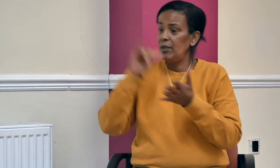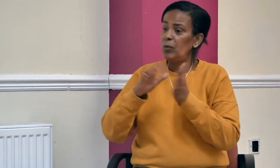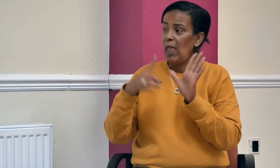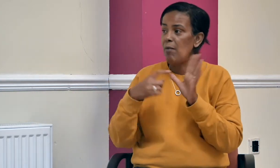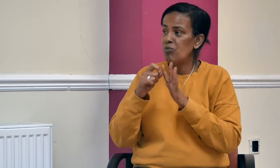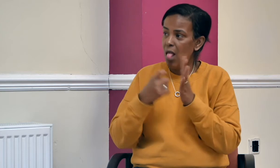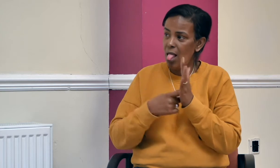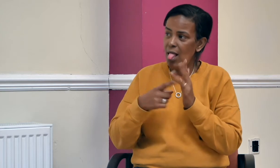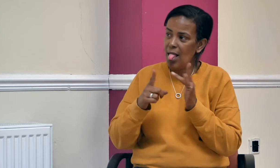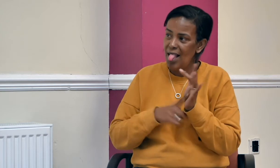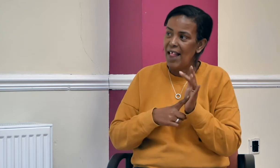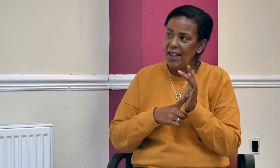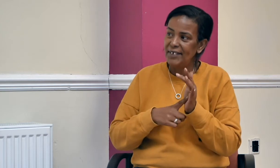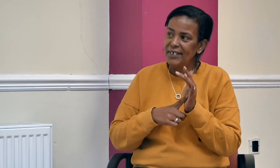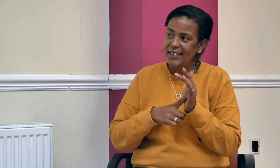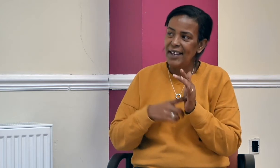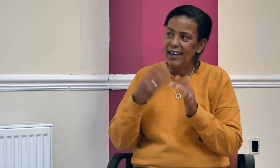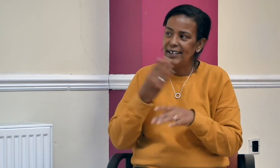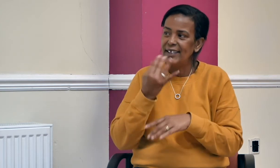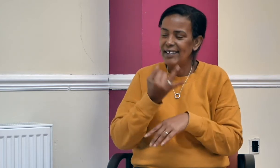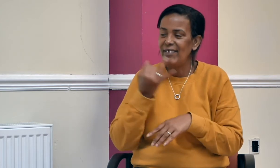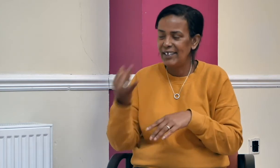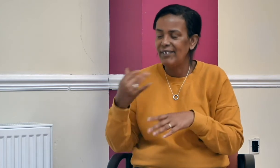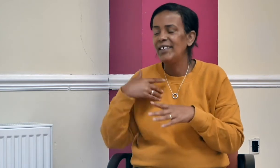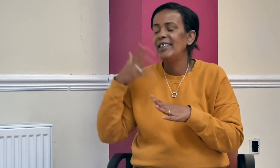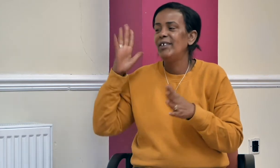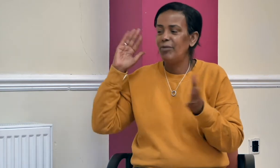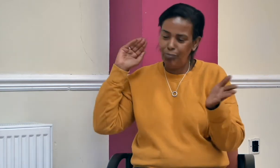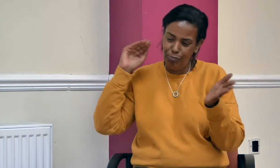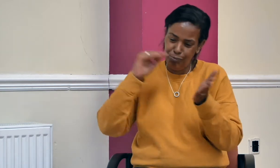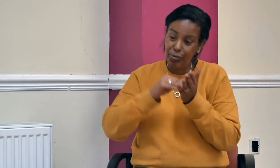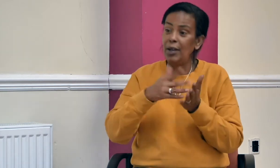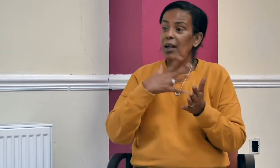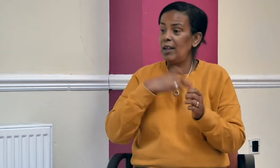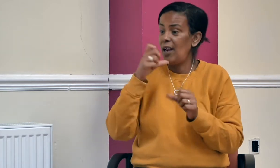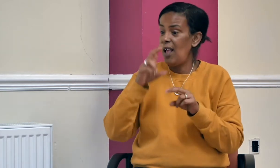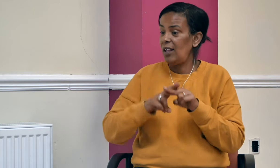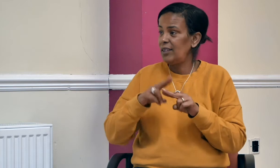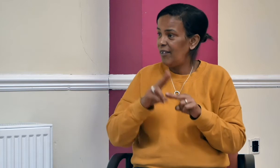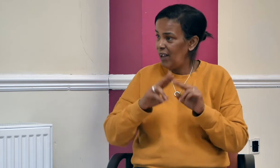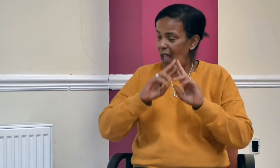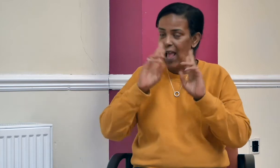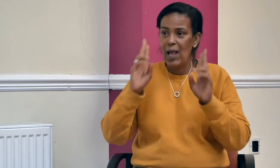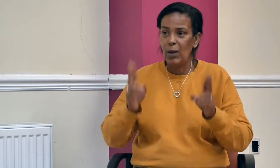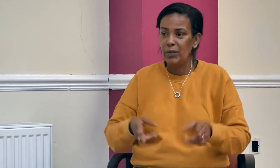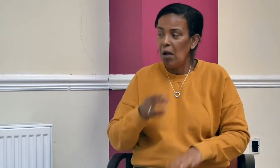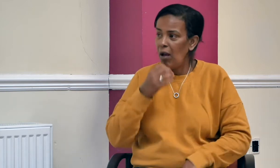We flew here in April 1977. When we arrived at the house in Cardiff,